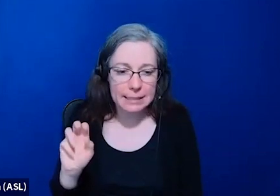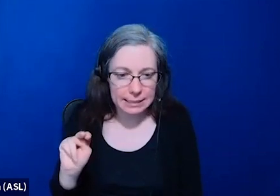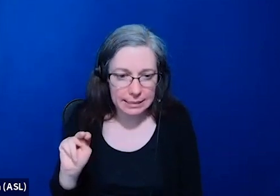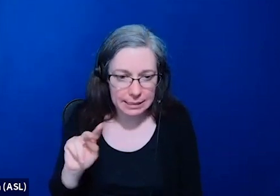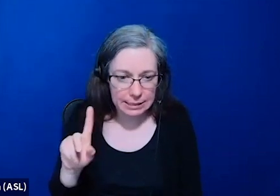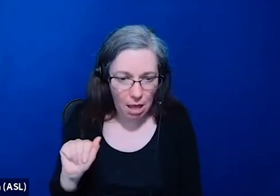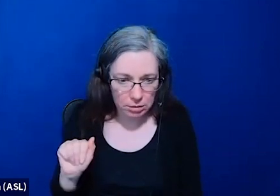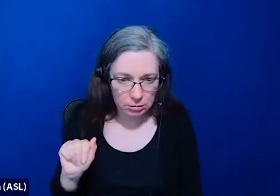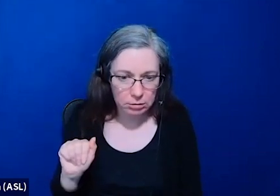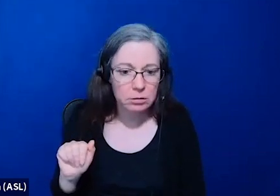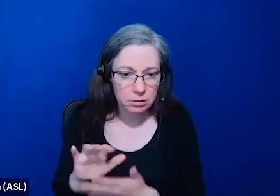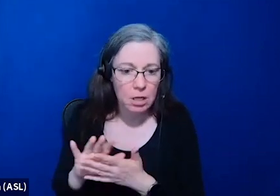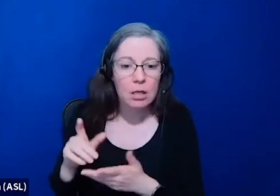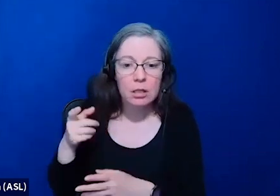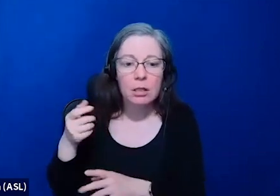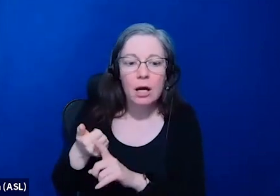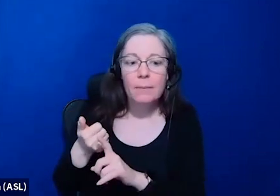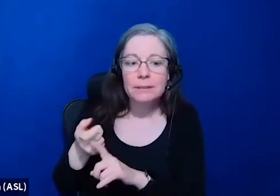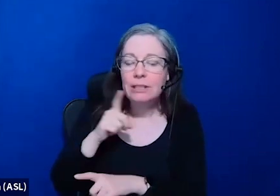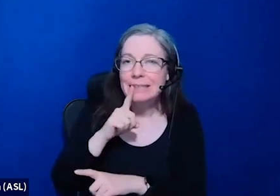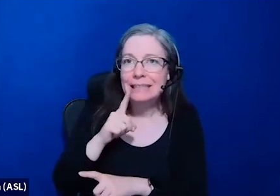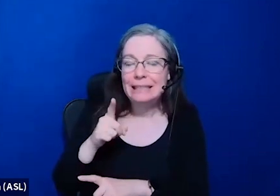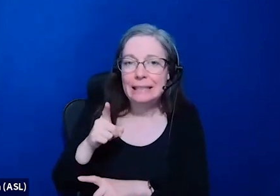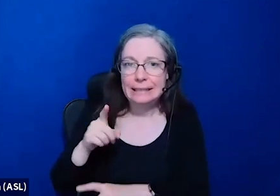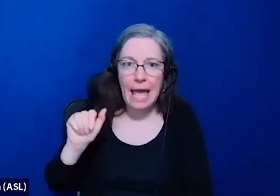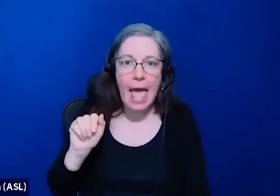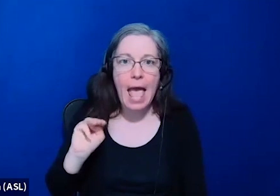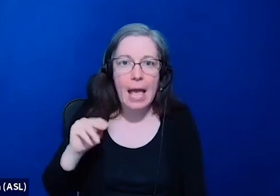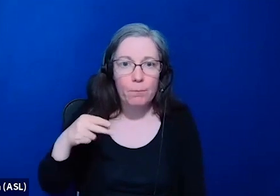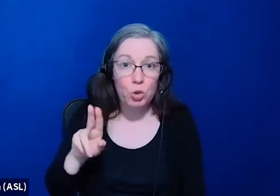There were four. Every day had two groups of 12.